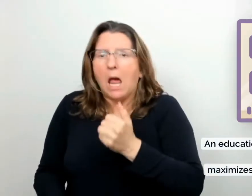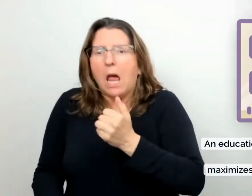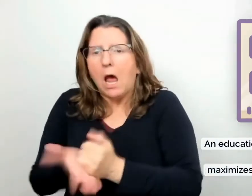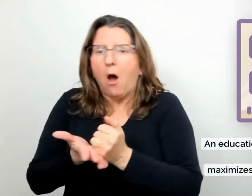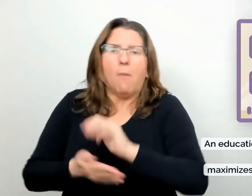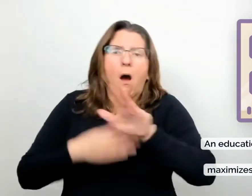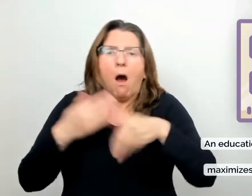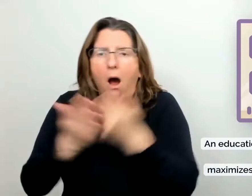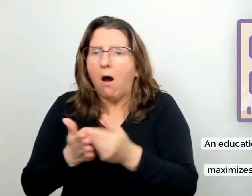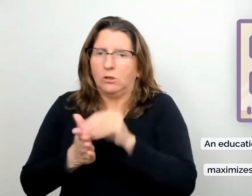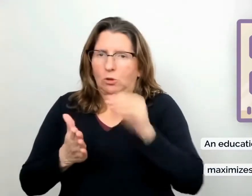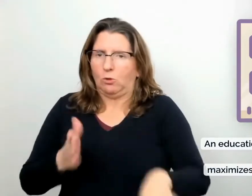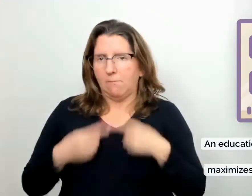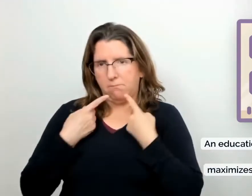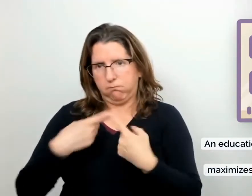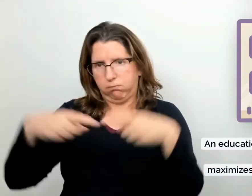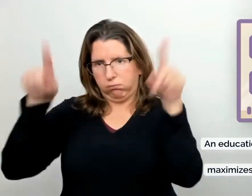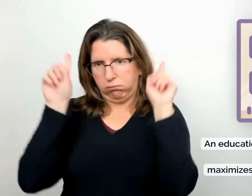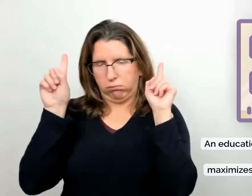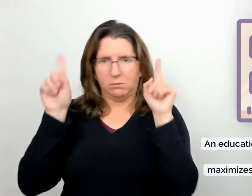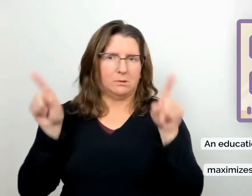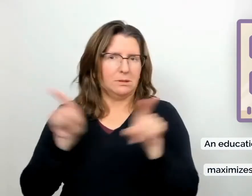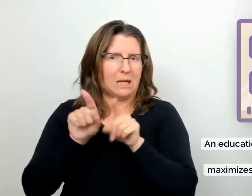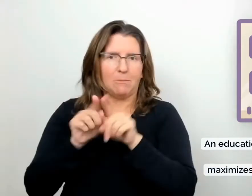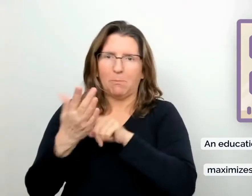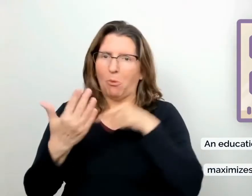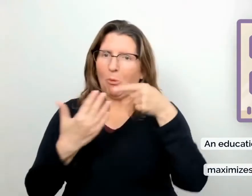This is where we can achieve the greatest impact.